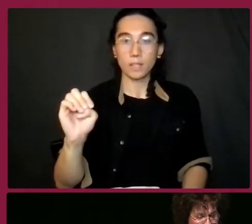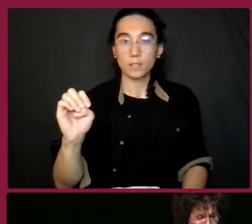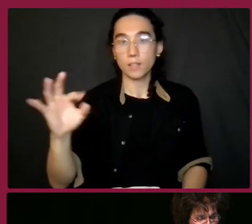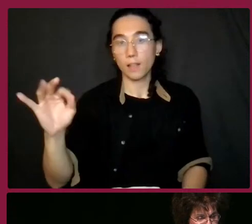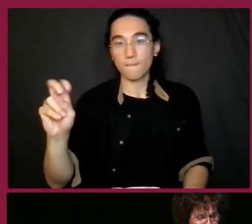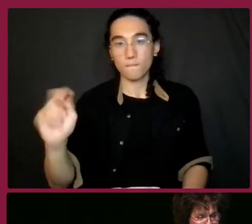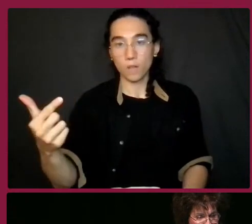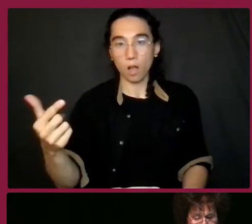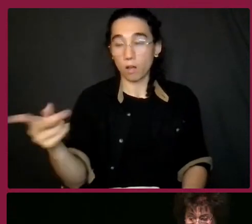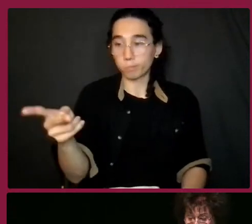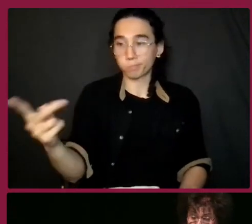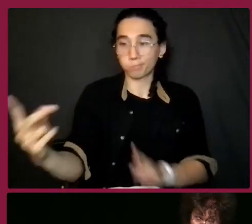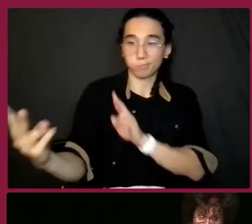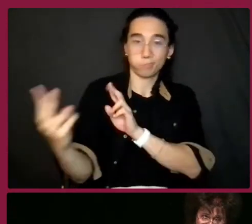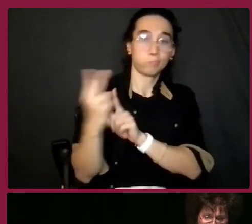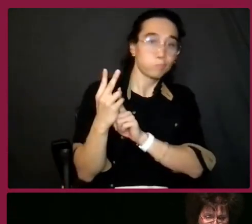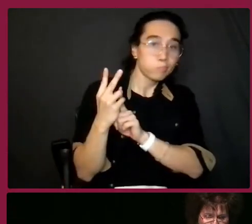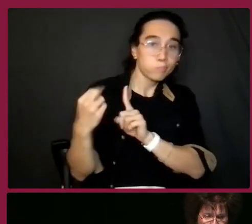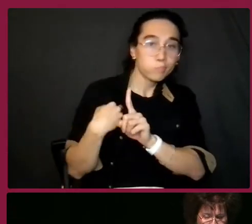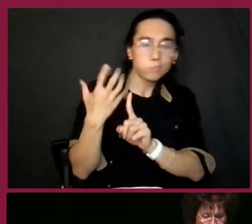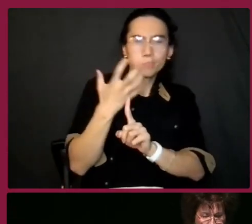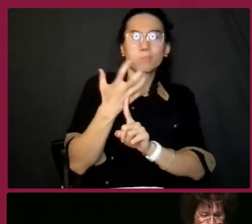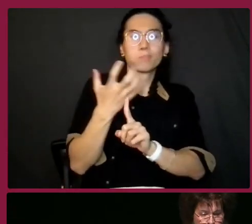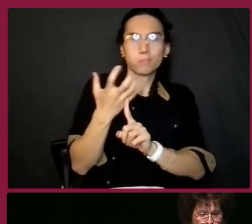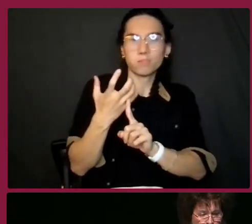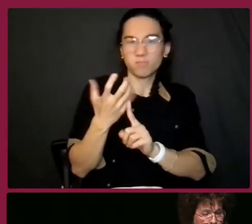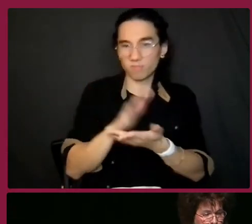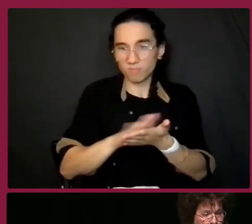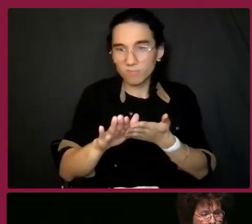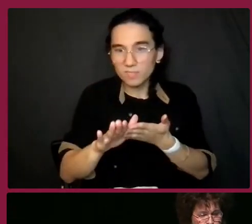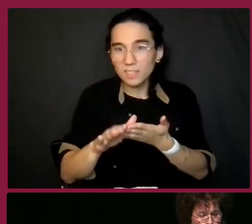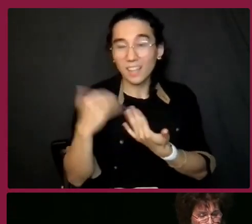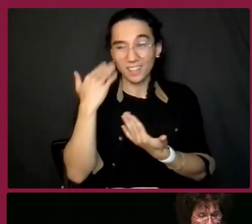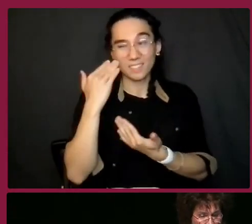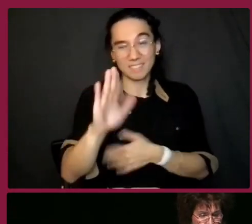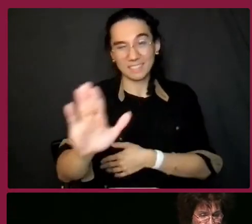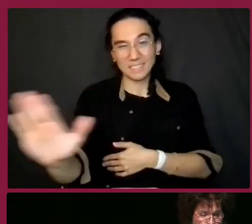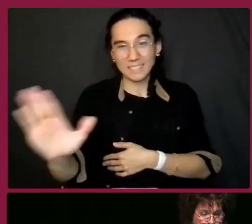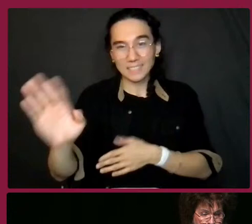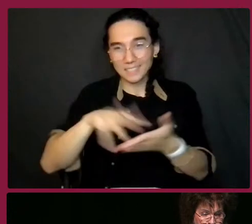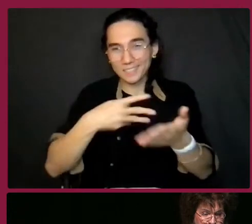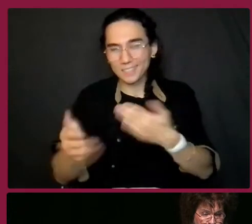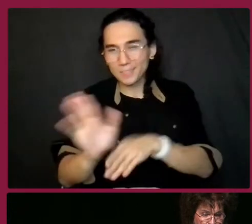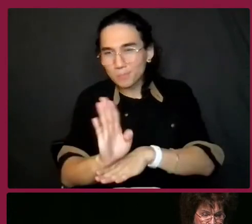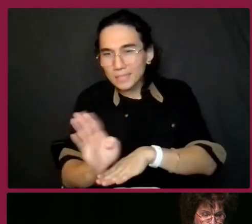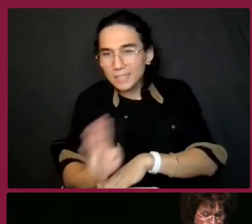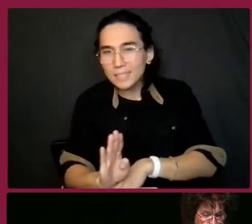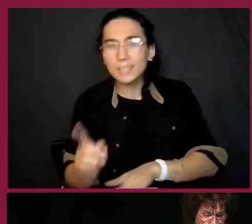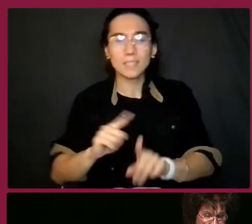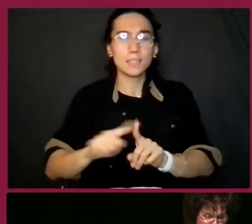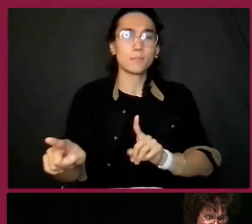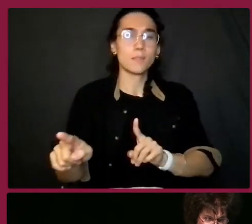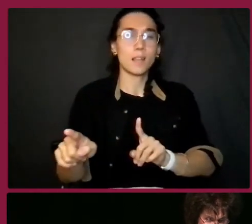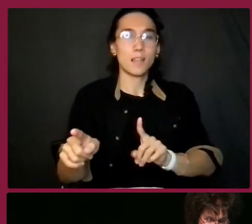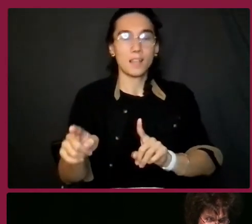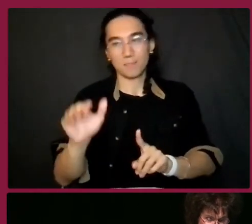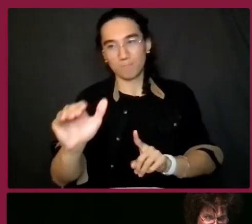and I really appreciated that because it was also a busy day for them. I told Mike that Vince Fong has him beat out his window.